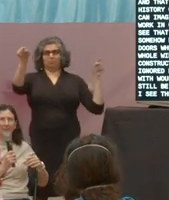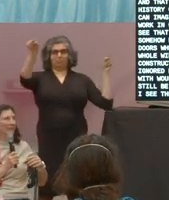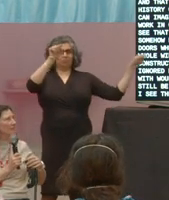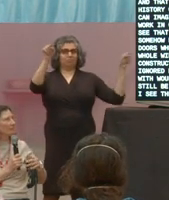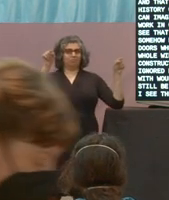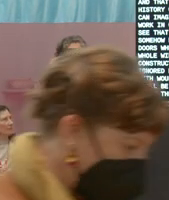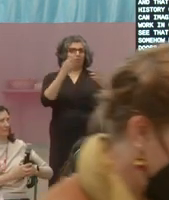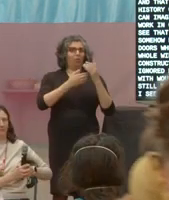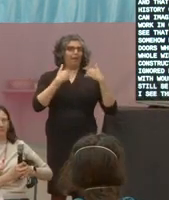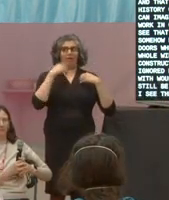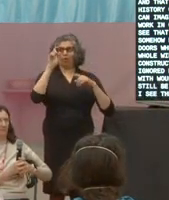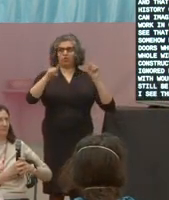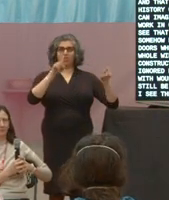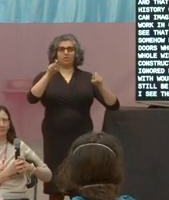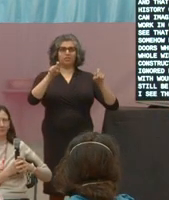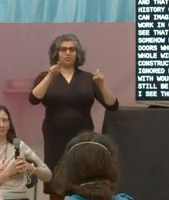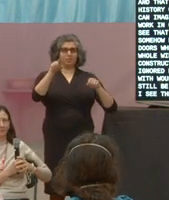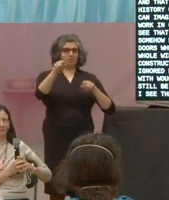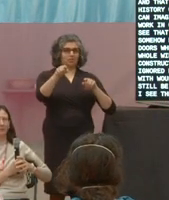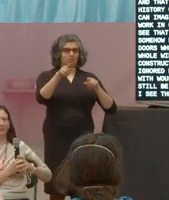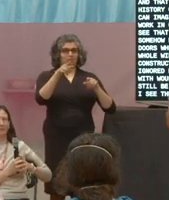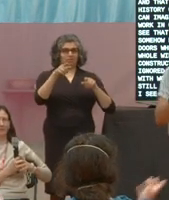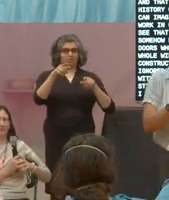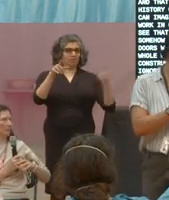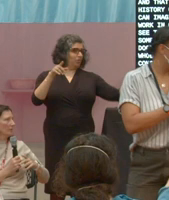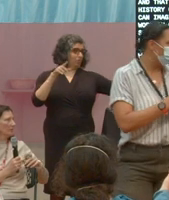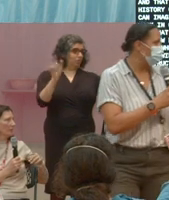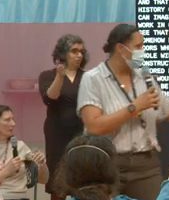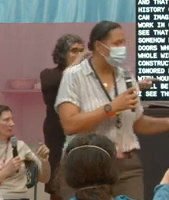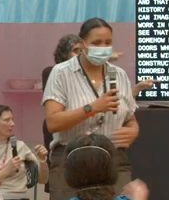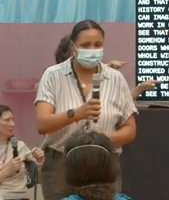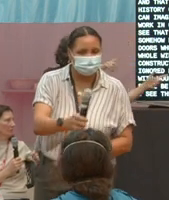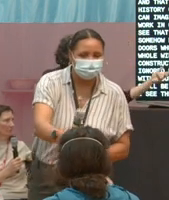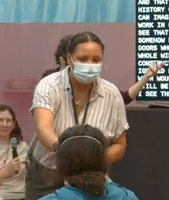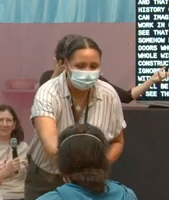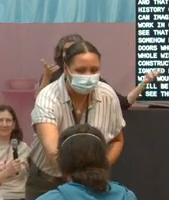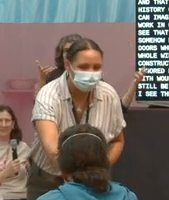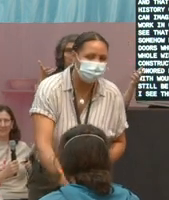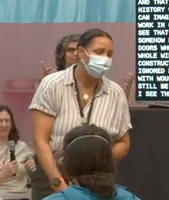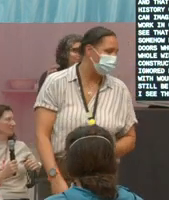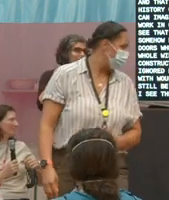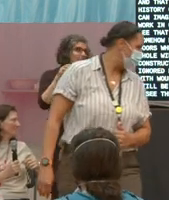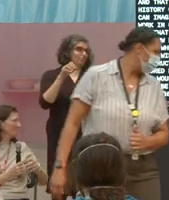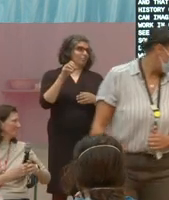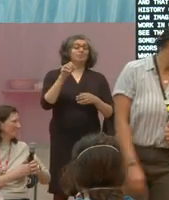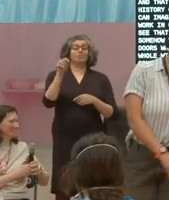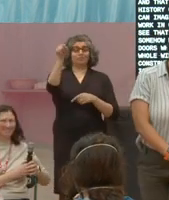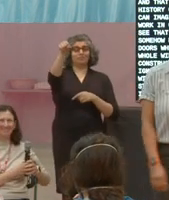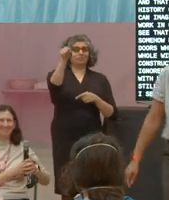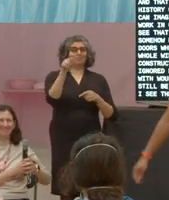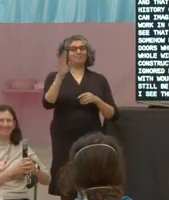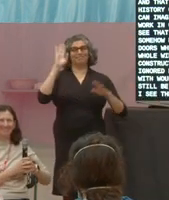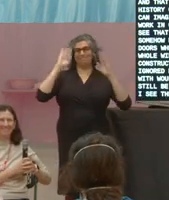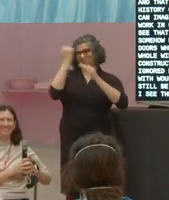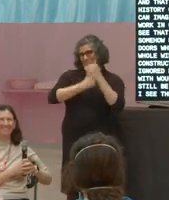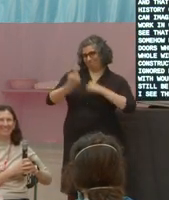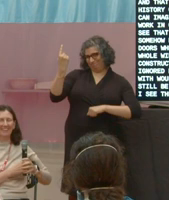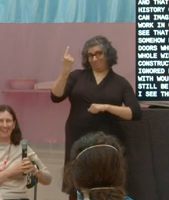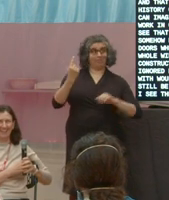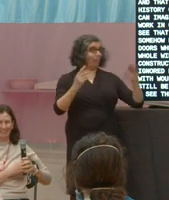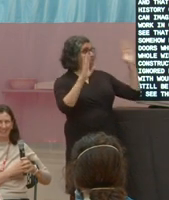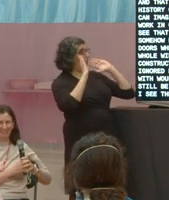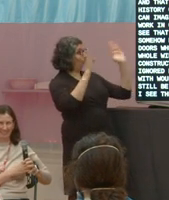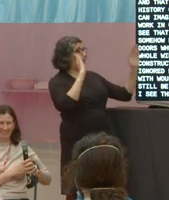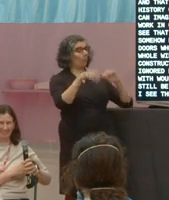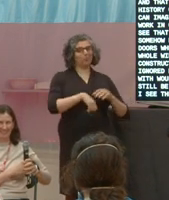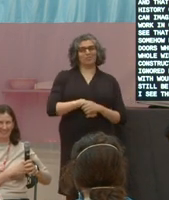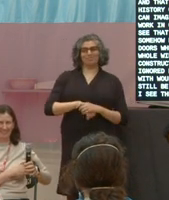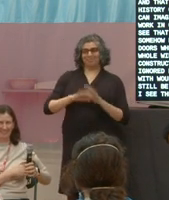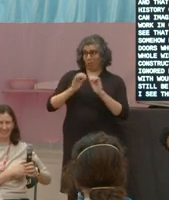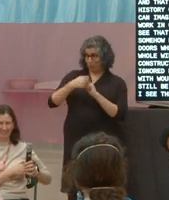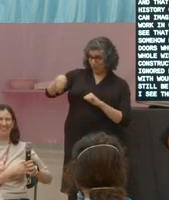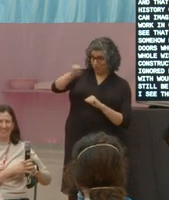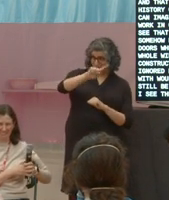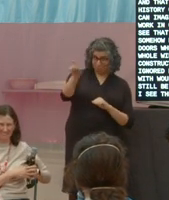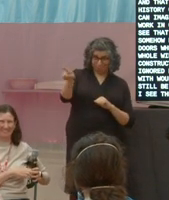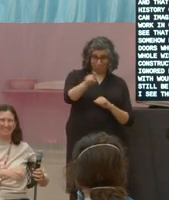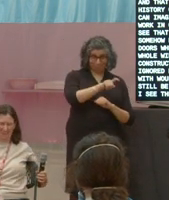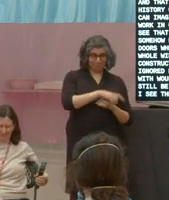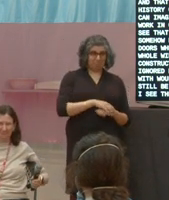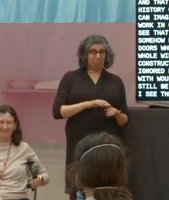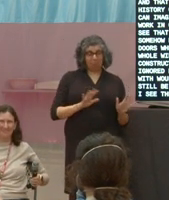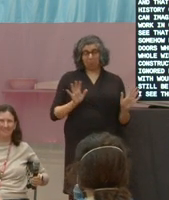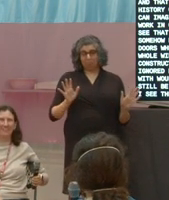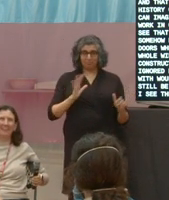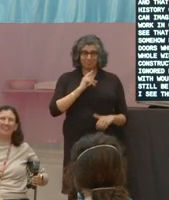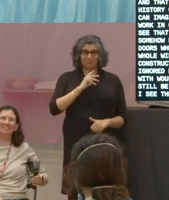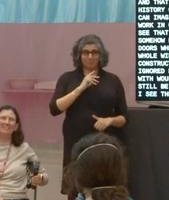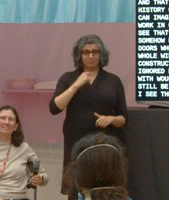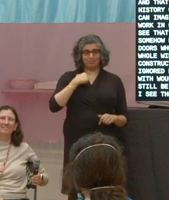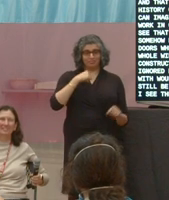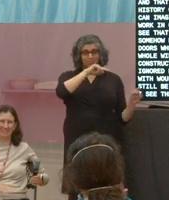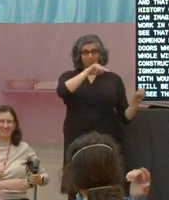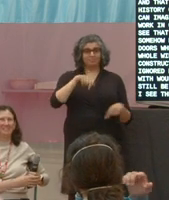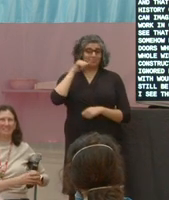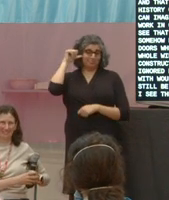question Hi, everyone. How you doing? I came yesterday to the